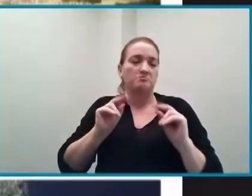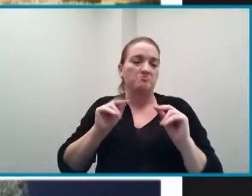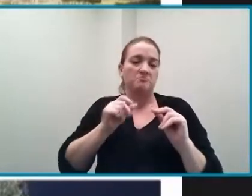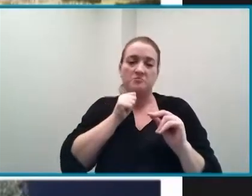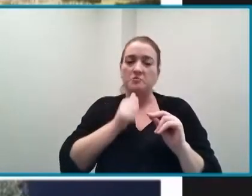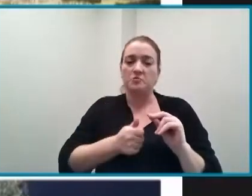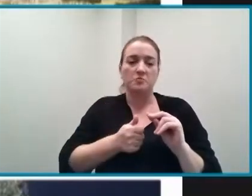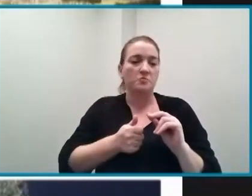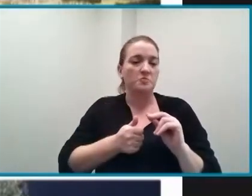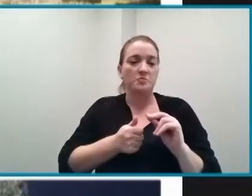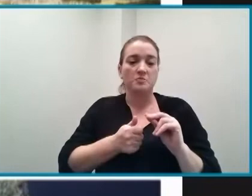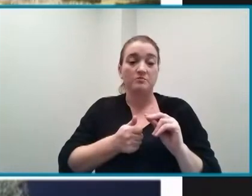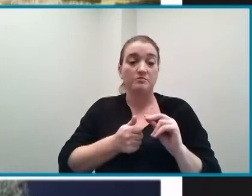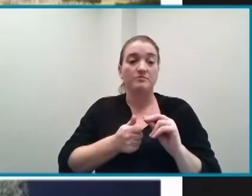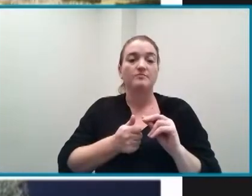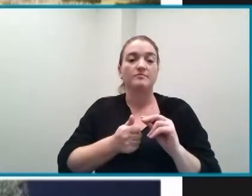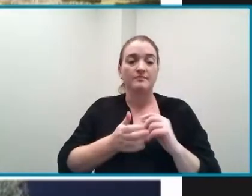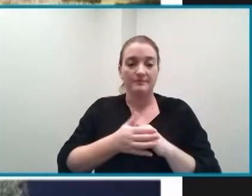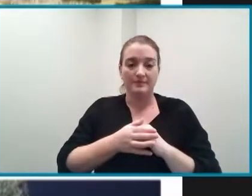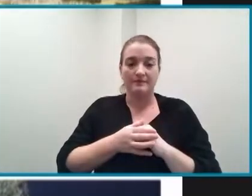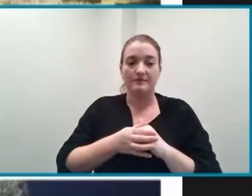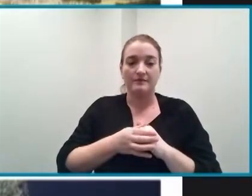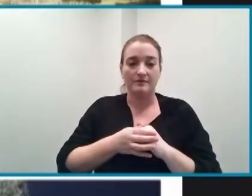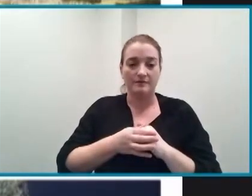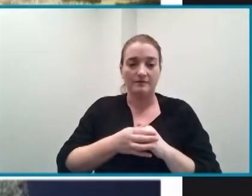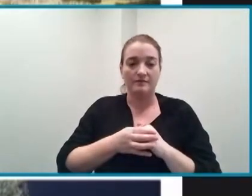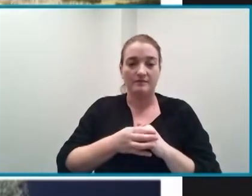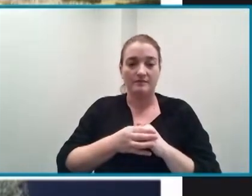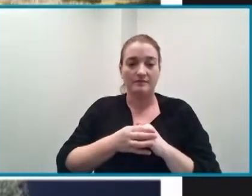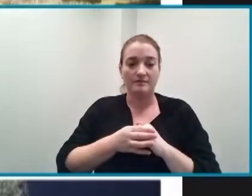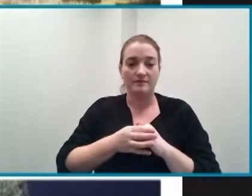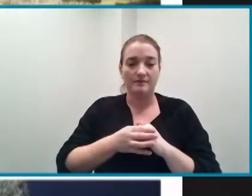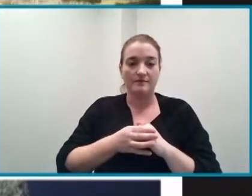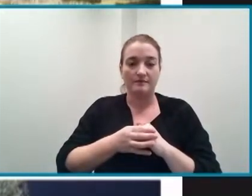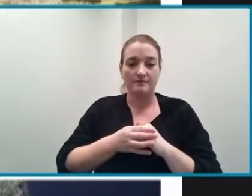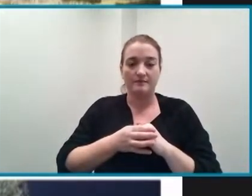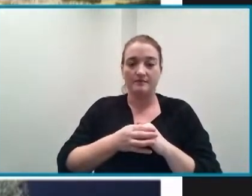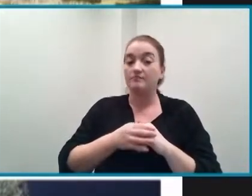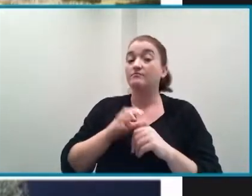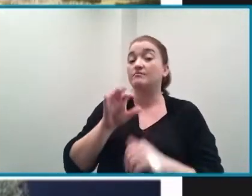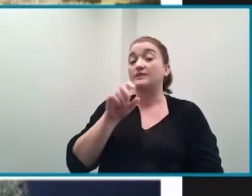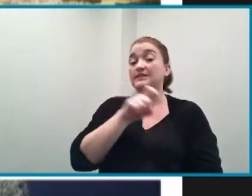Folklife gives us that opportunity to tell the story of our people. Because